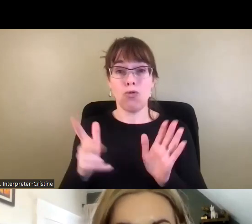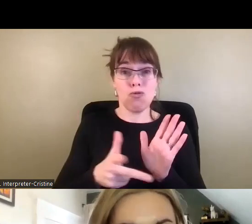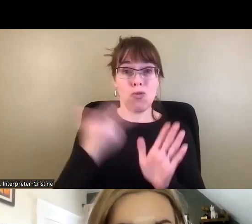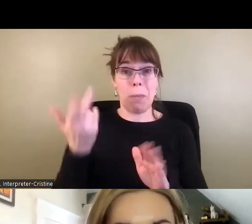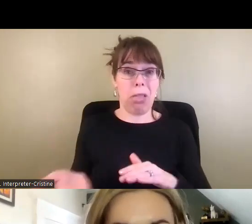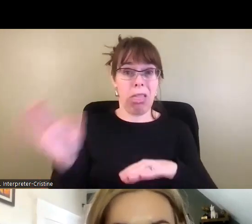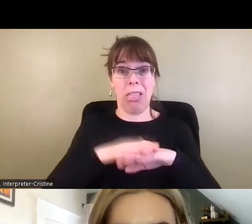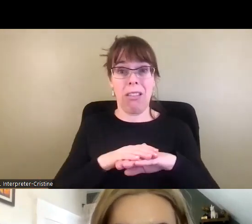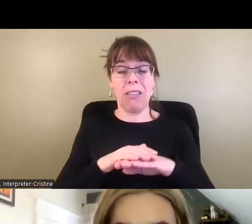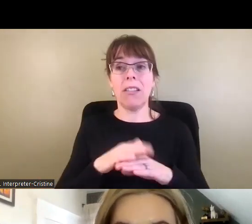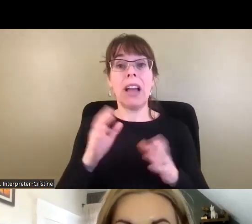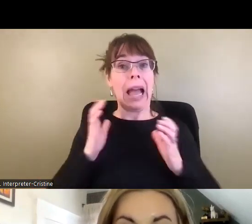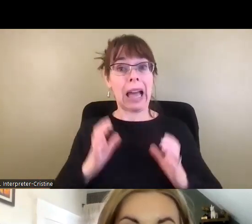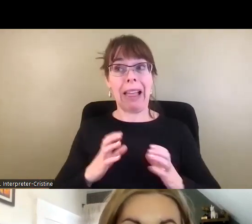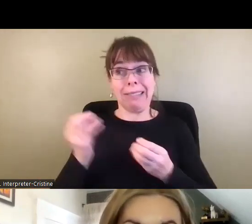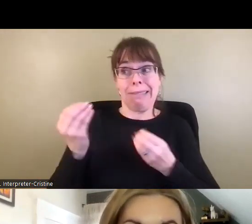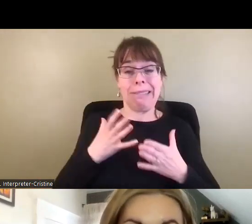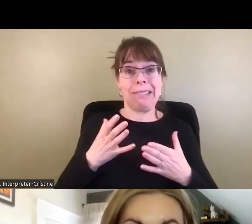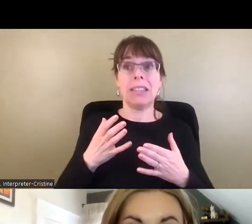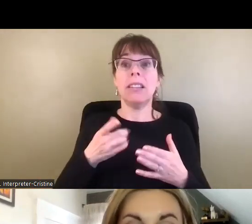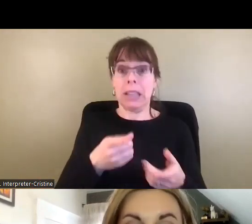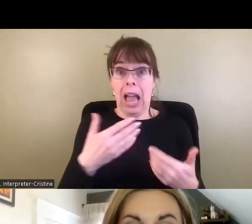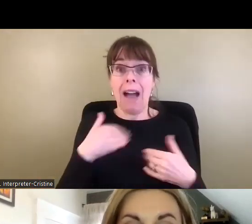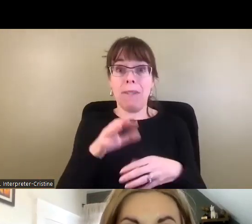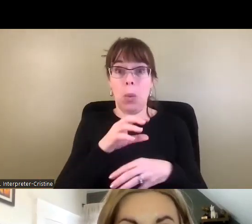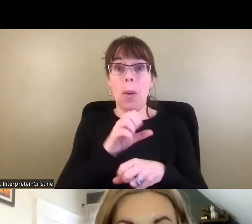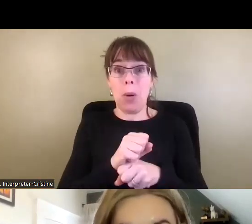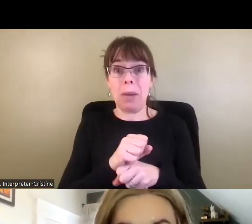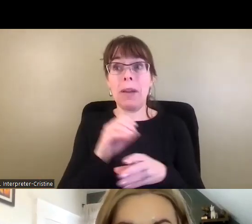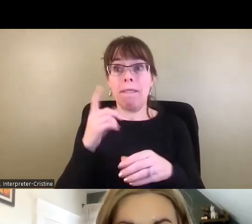contacting us were letting us know that they had appointments in states that had trigger bans.